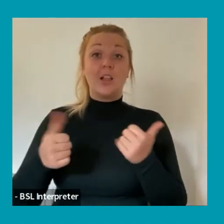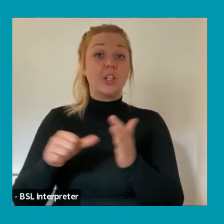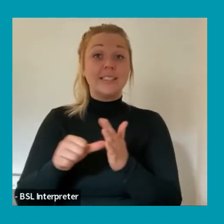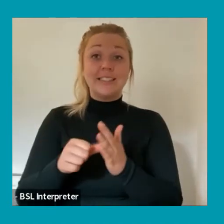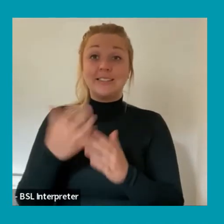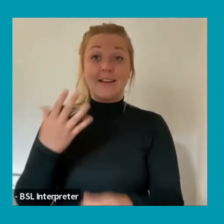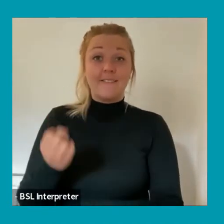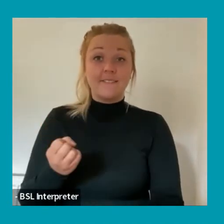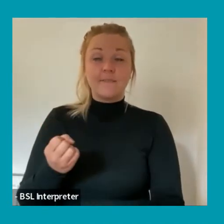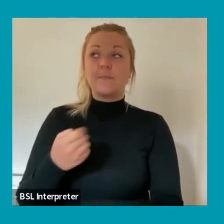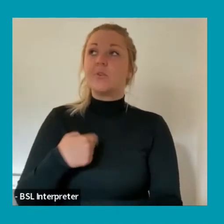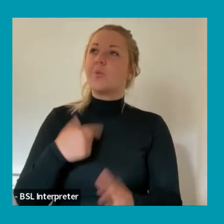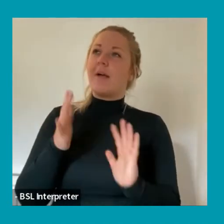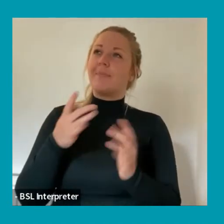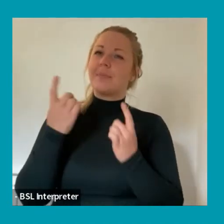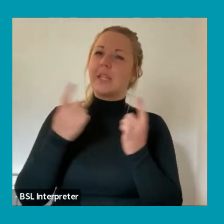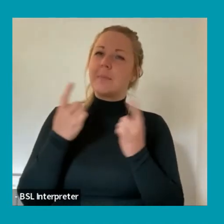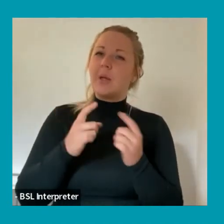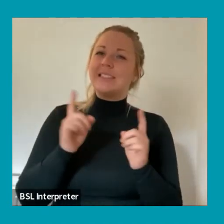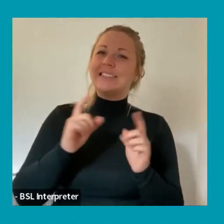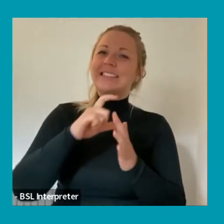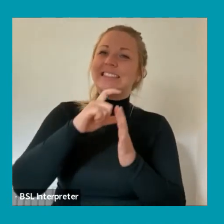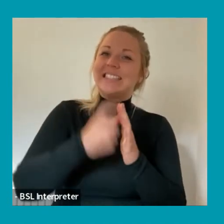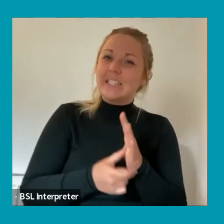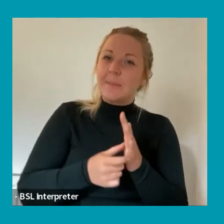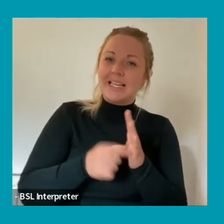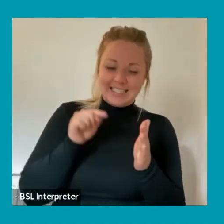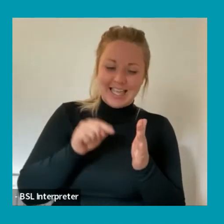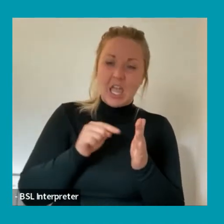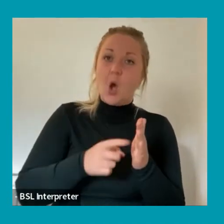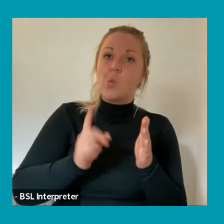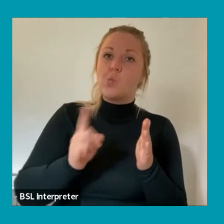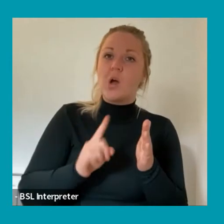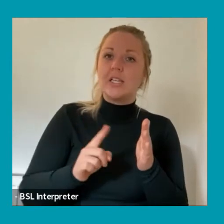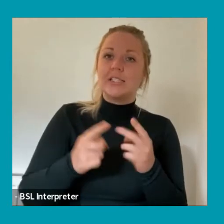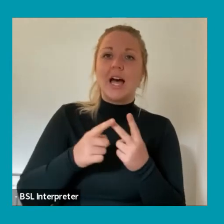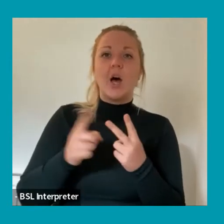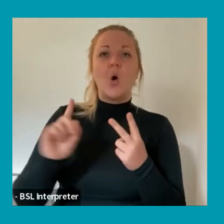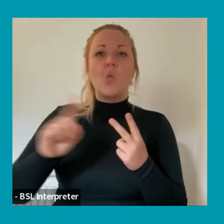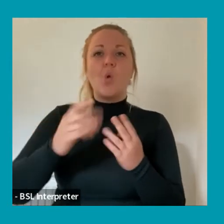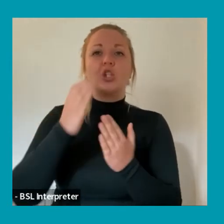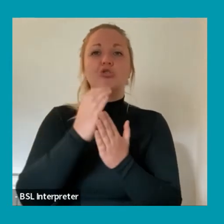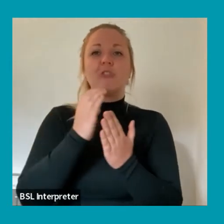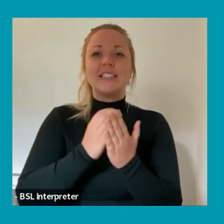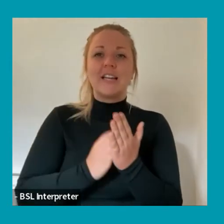And what are the criteria. And why aren't people declaring and what can we get people to declare?